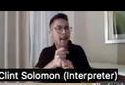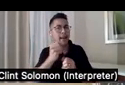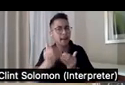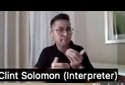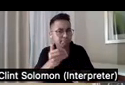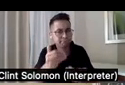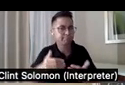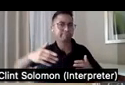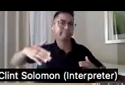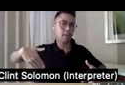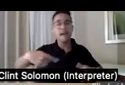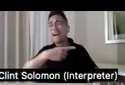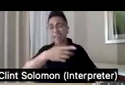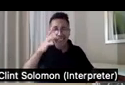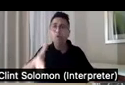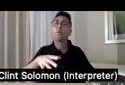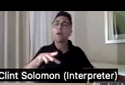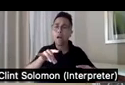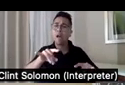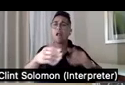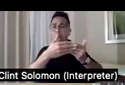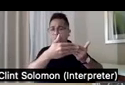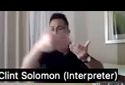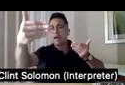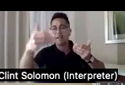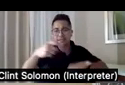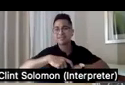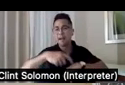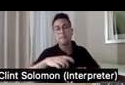and they will get that over time but i'll tell you what really bothers me about it and that's